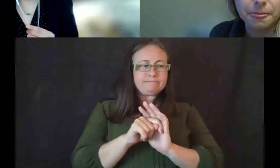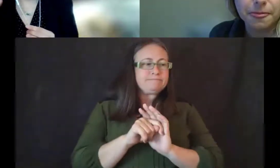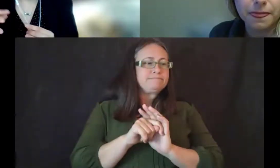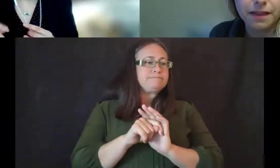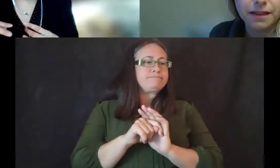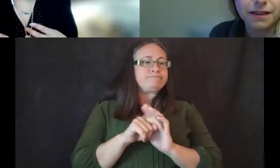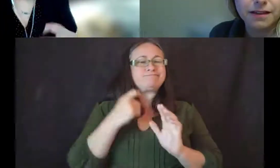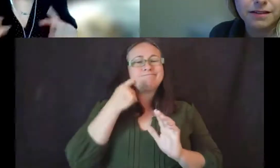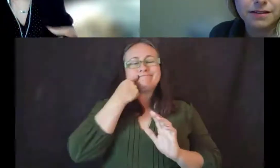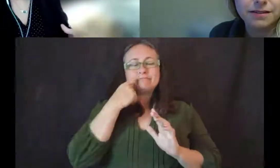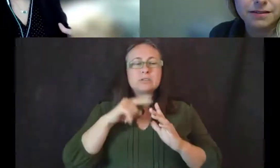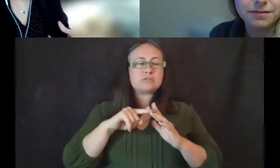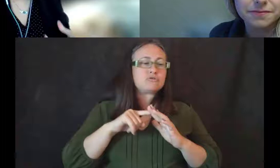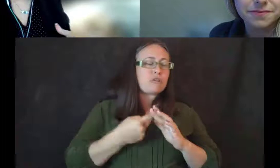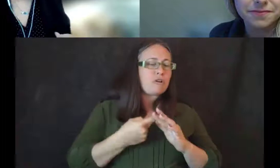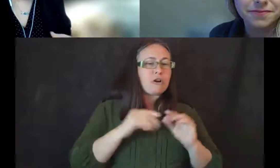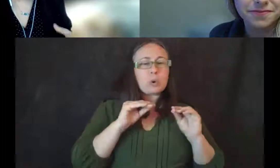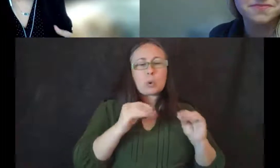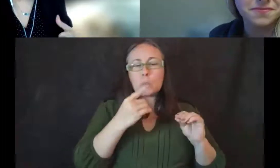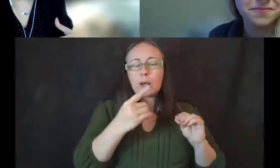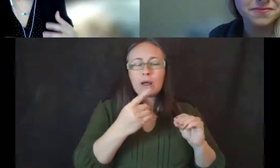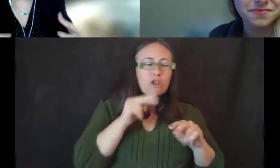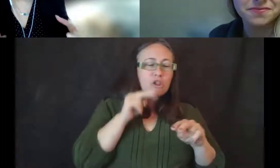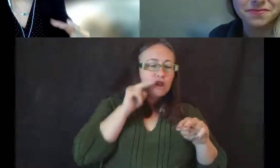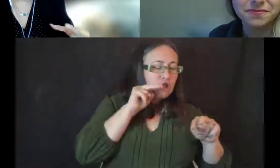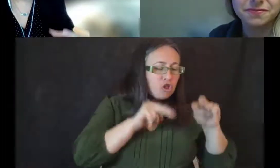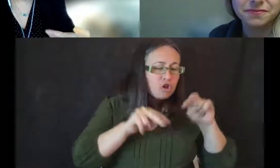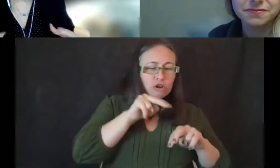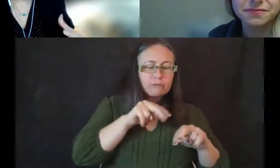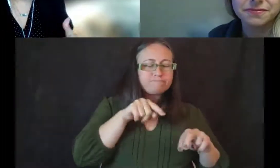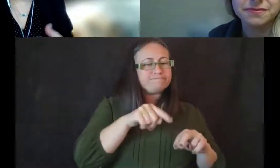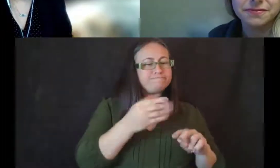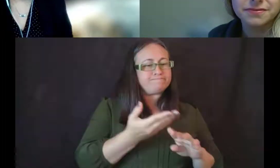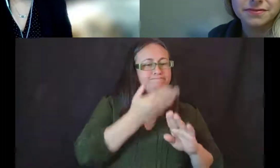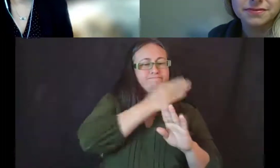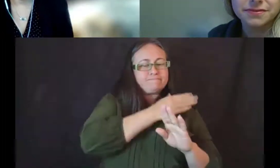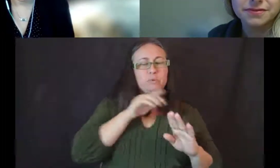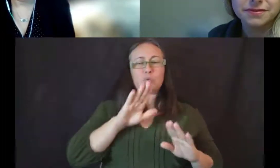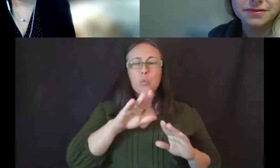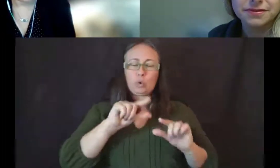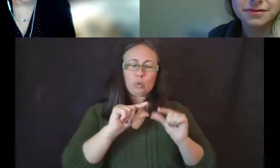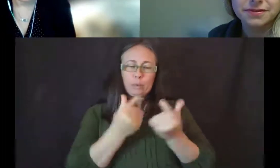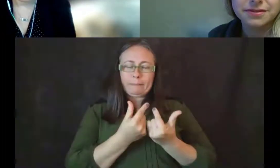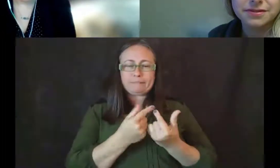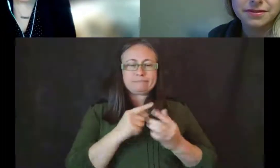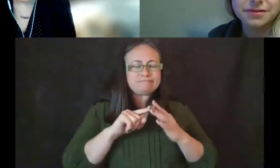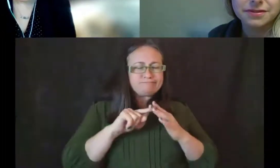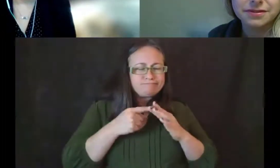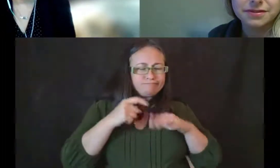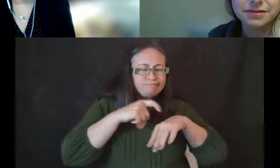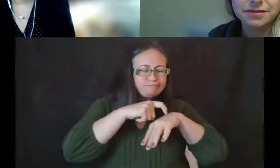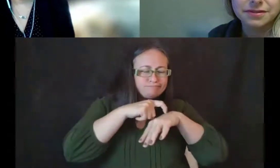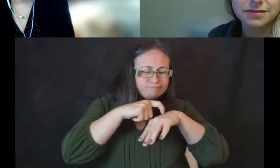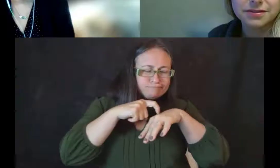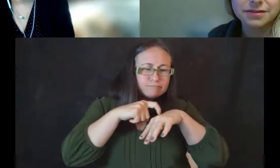maybe no one has looked at this in the past, and your group is just starting to kind of consider sex differences.